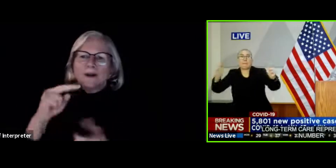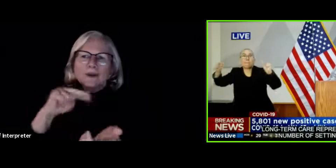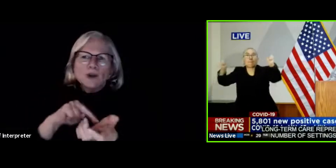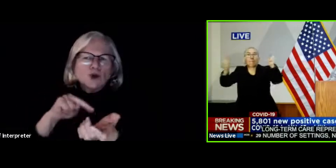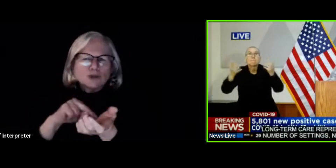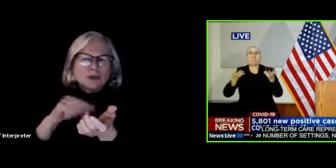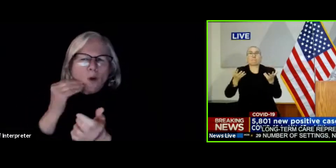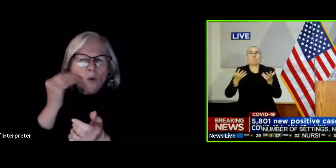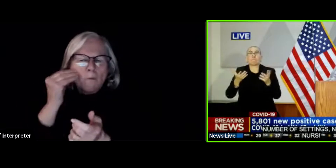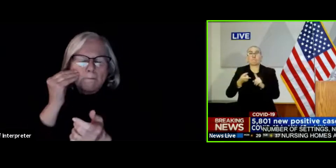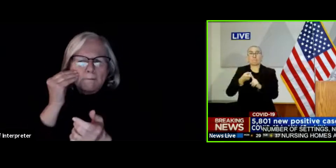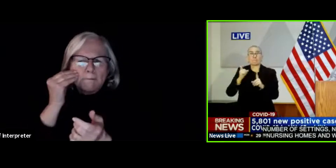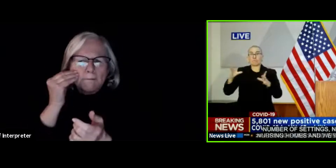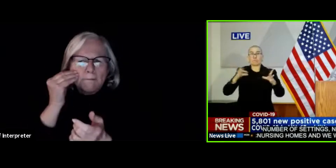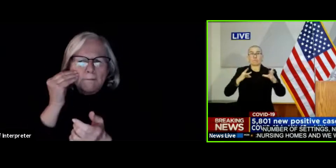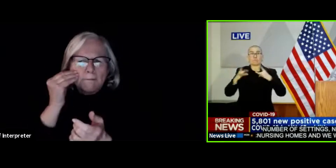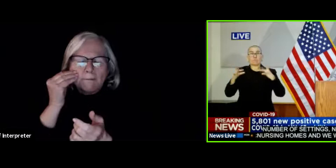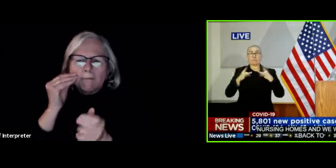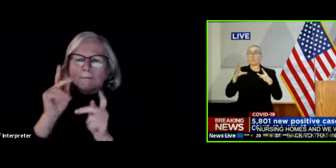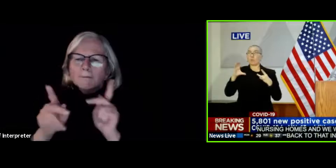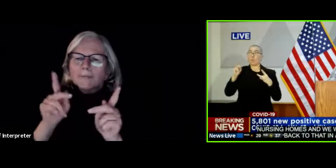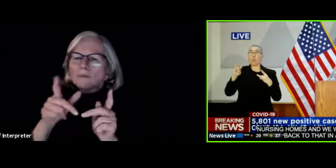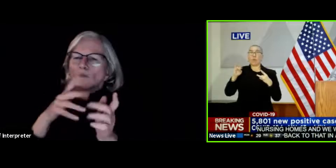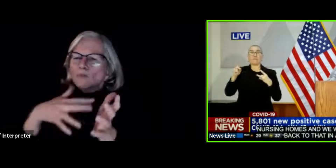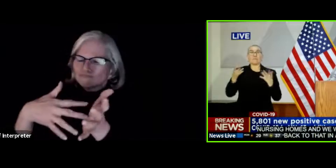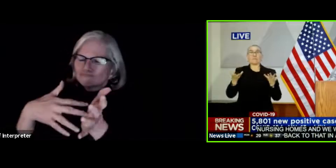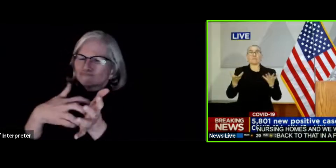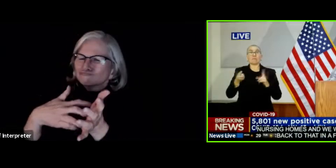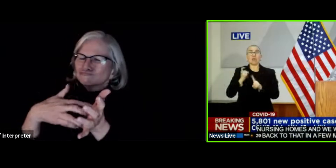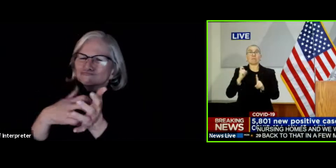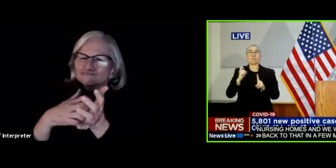THE GREATEST RISK OF POOR OUTCOMES FROM COVID-19 LIVE IN